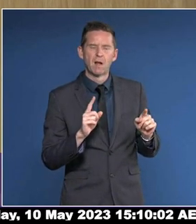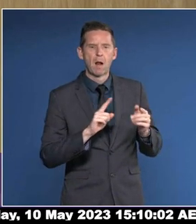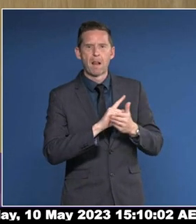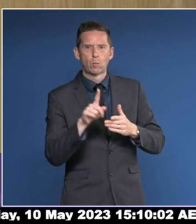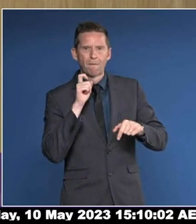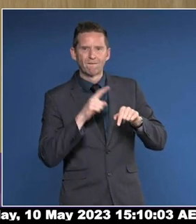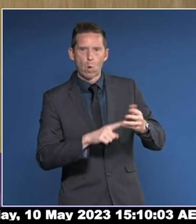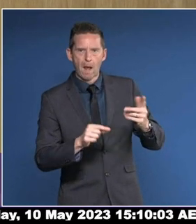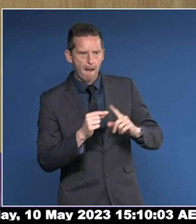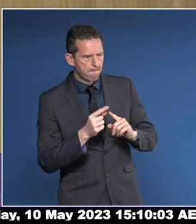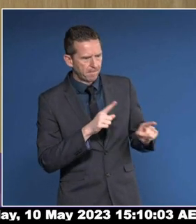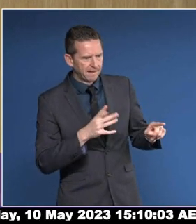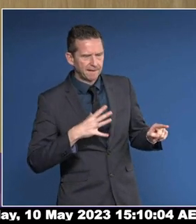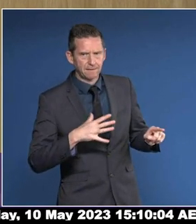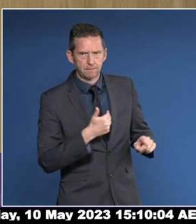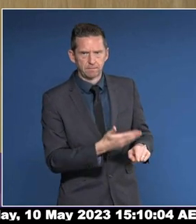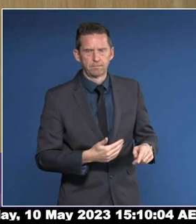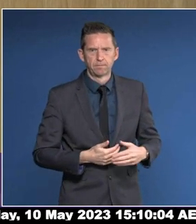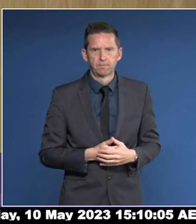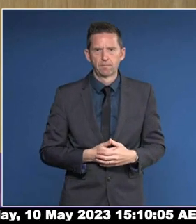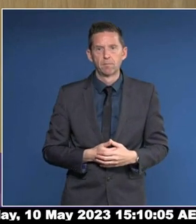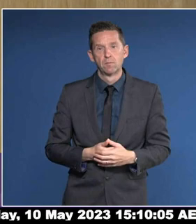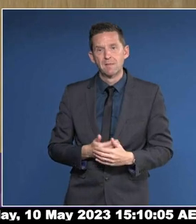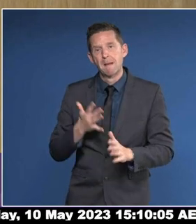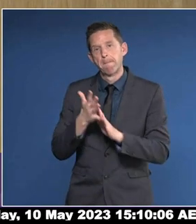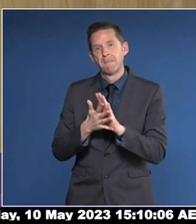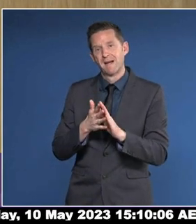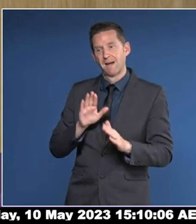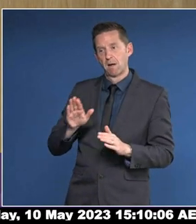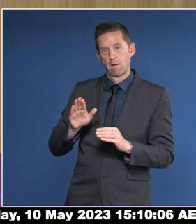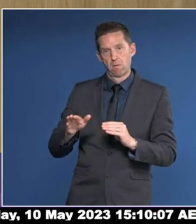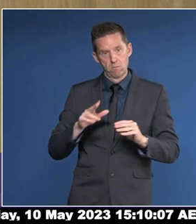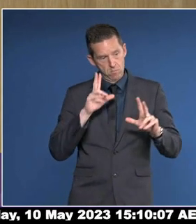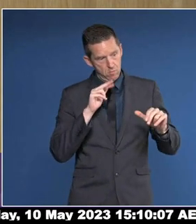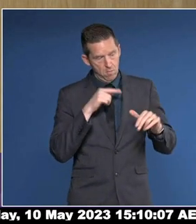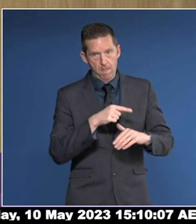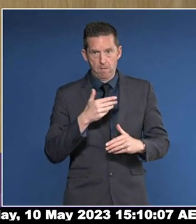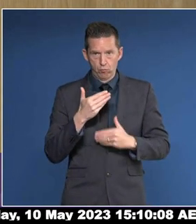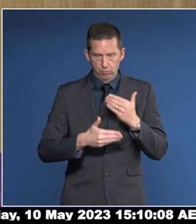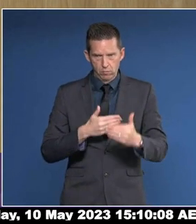So that requires, as part of that clinical care process, carrying out appropriate investigations?